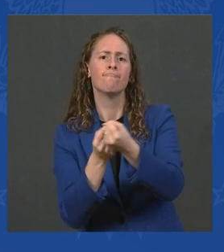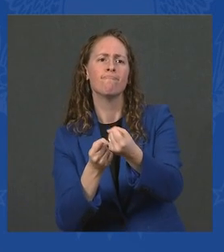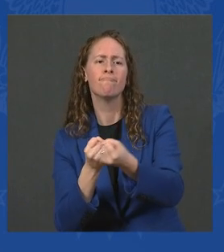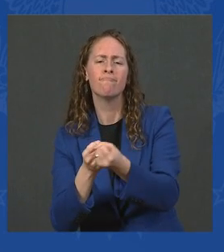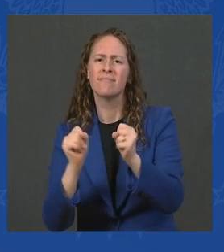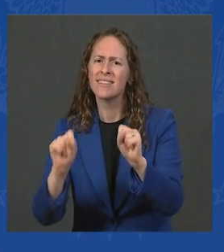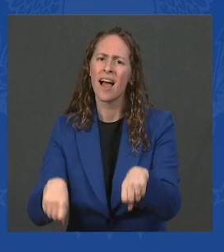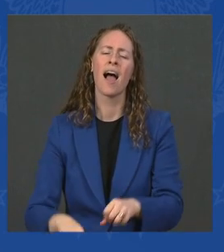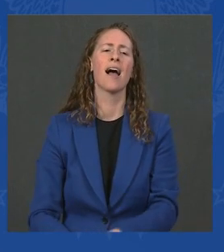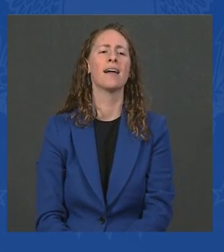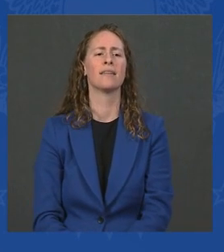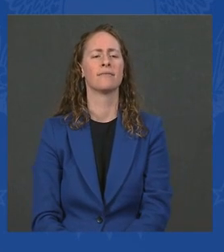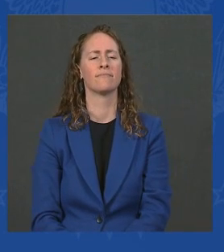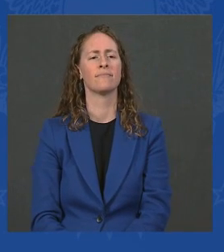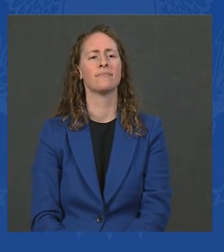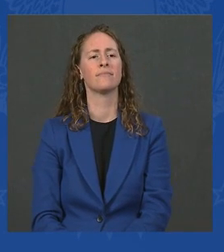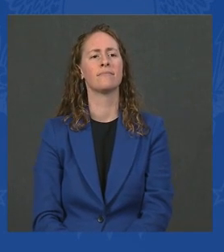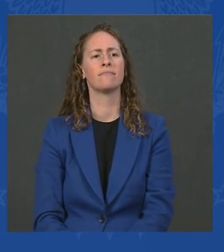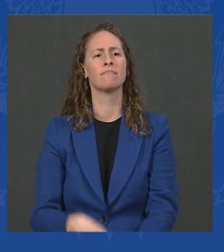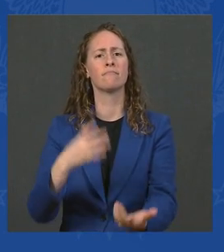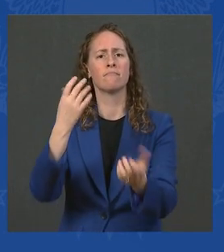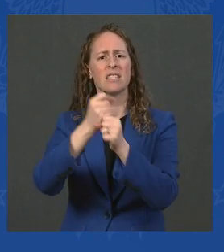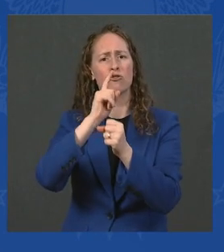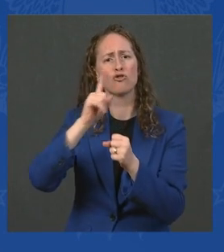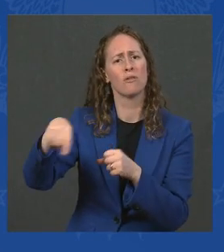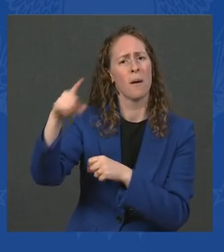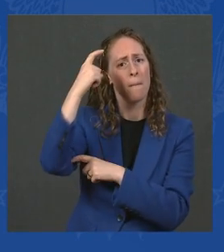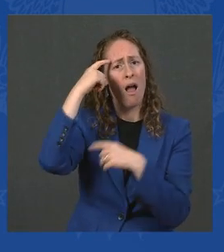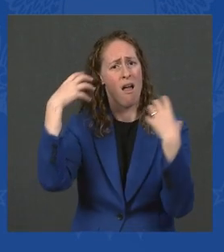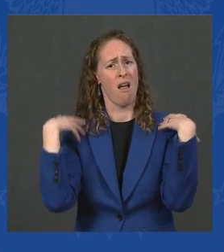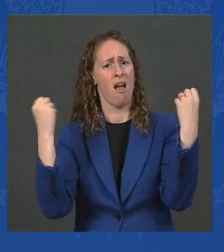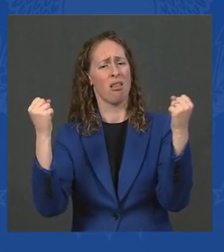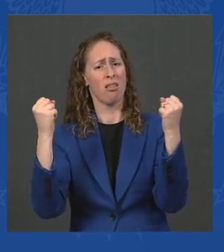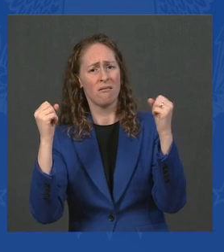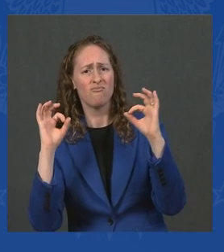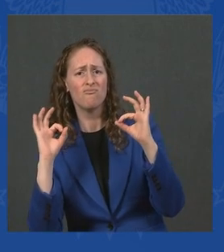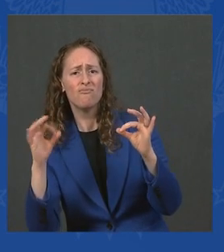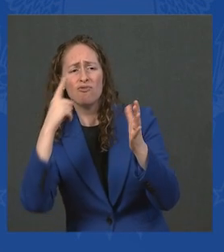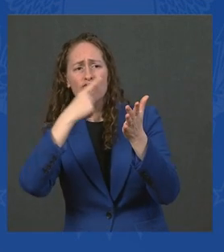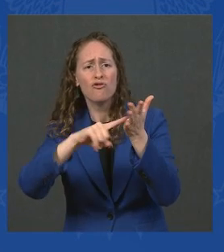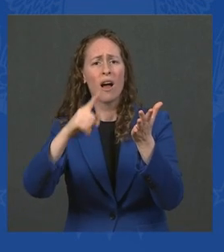But I want to -- I want folks to know that we're going to be okay. We're going to be okay.